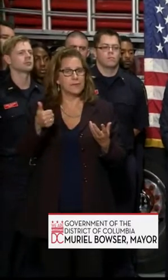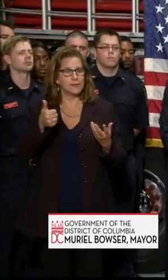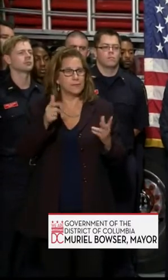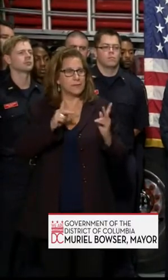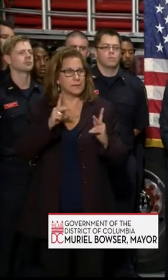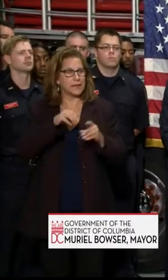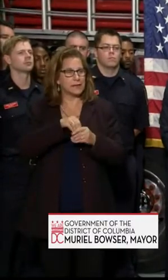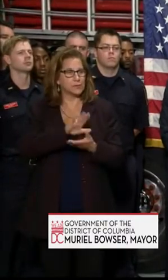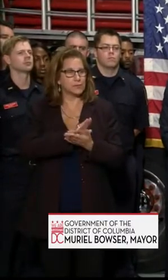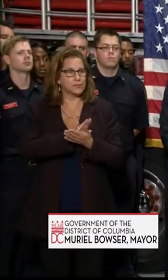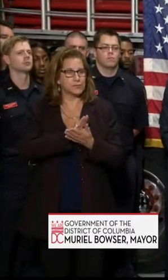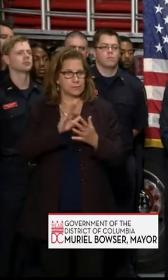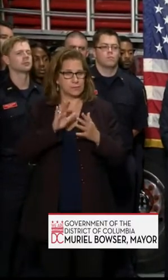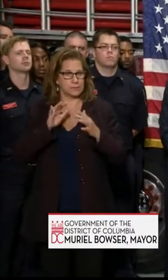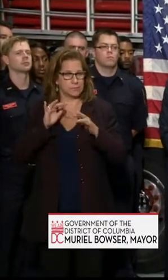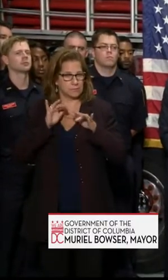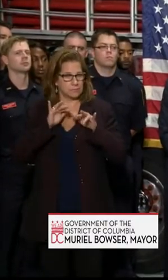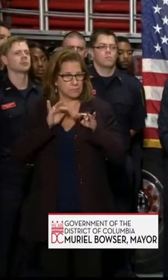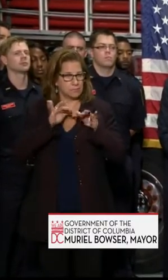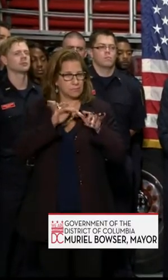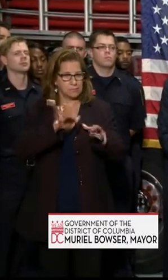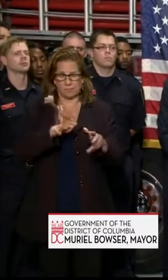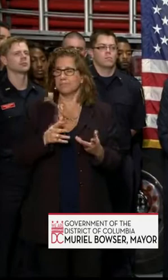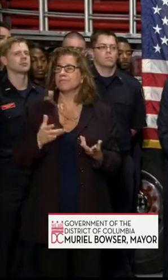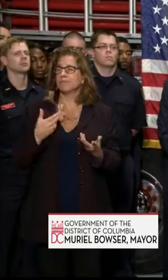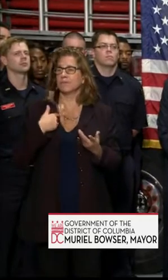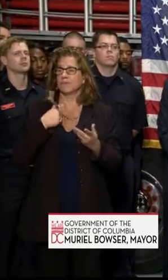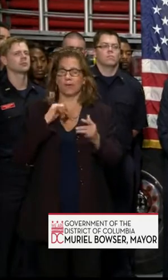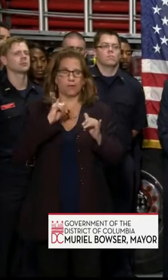WE OFFERED OUR CONTINUED PRAYERS AND SUPPORT TO THE VICTIMS,